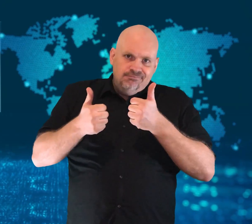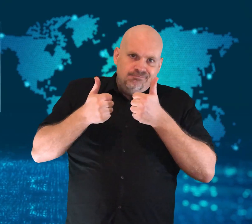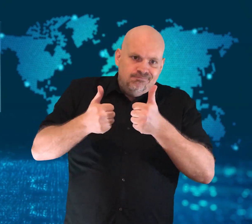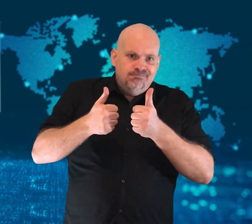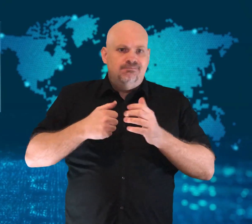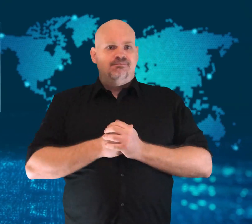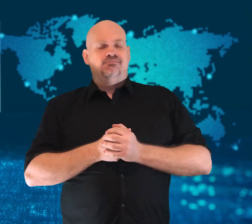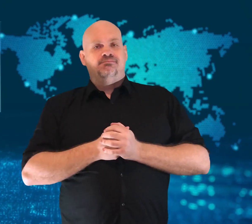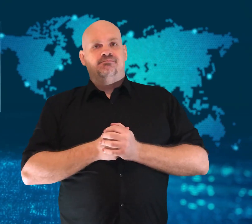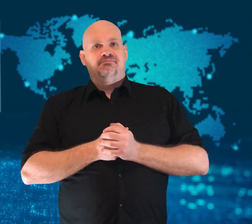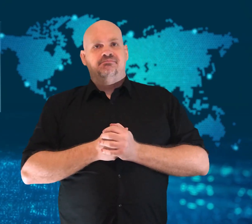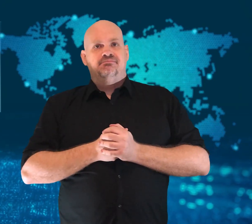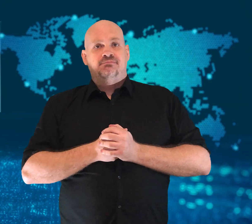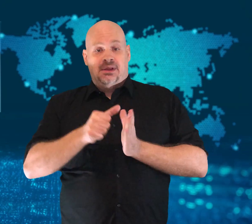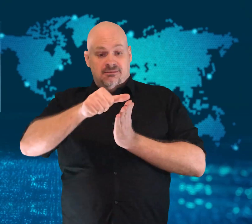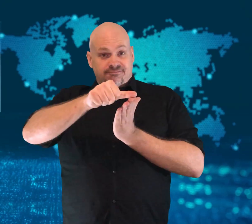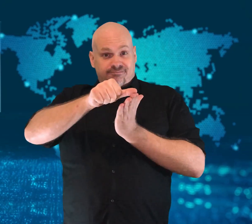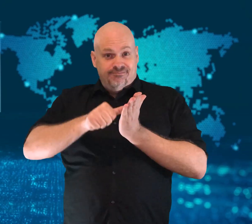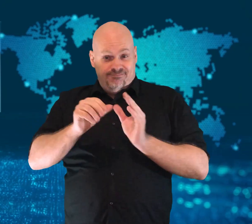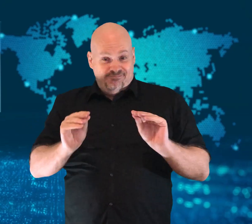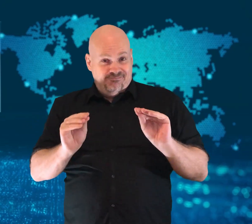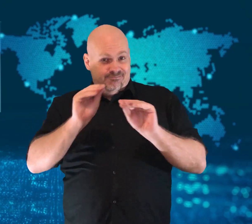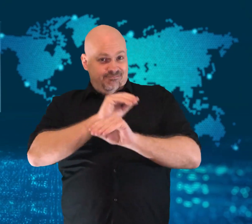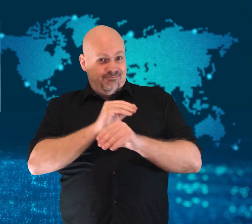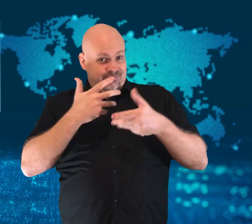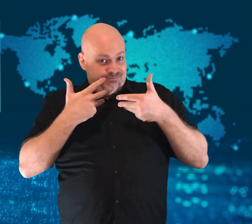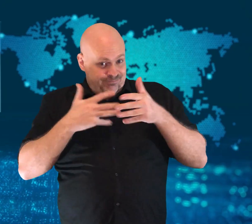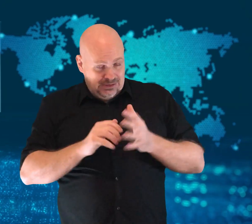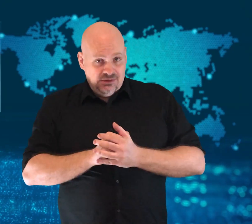Three days after surgery,